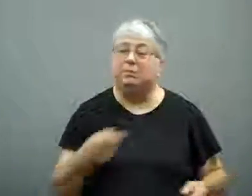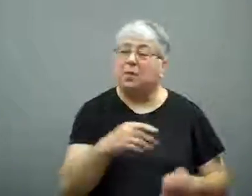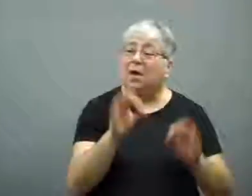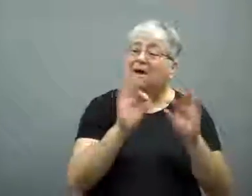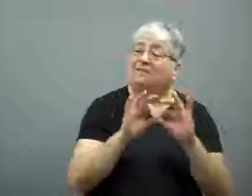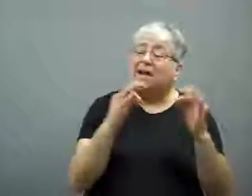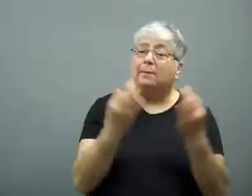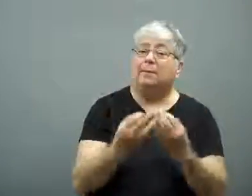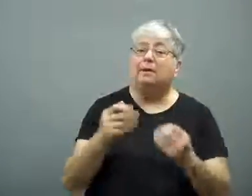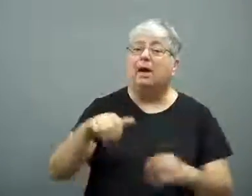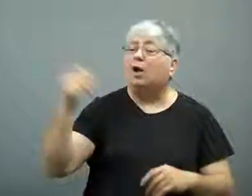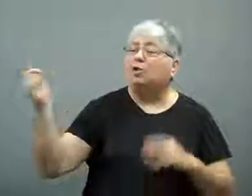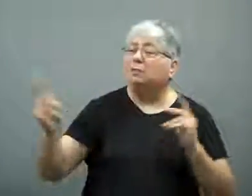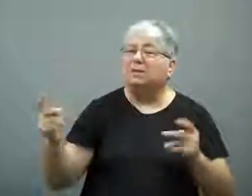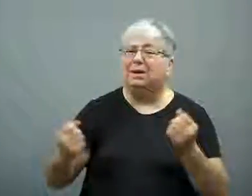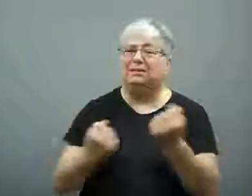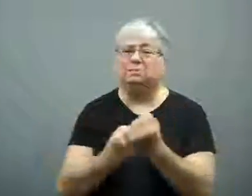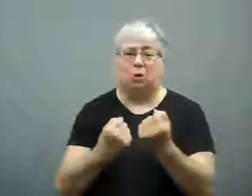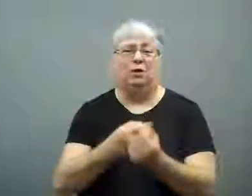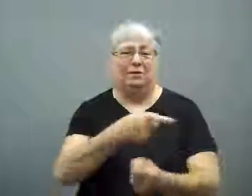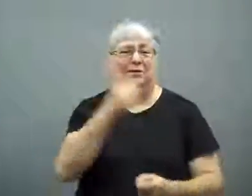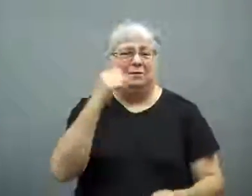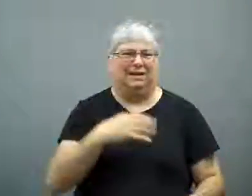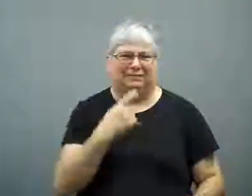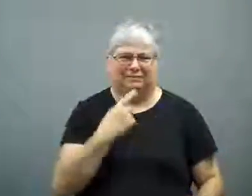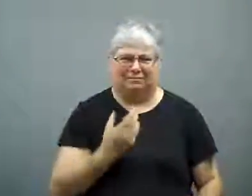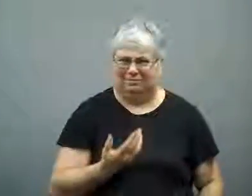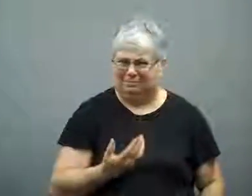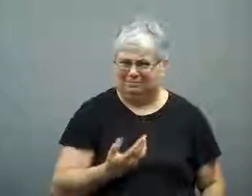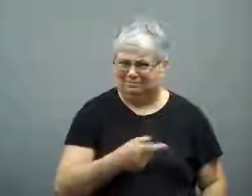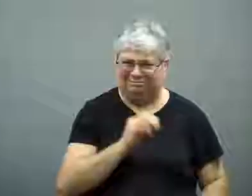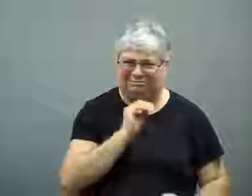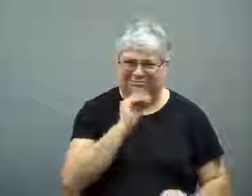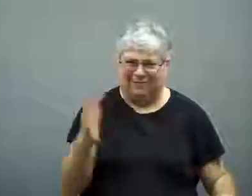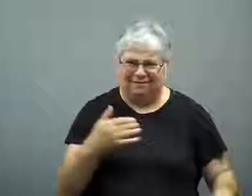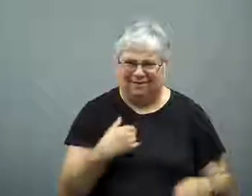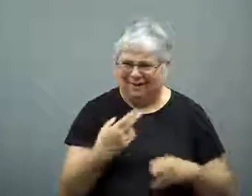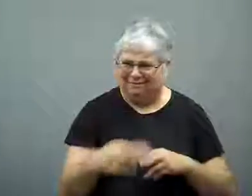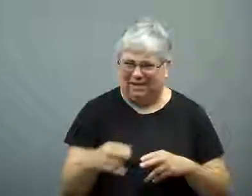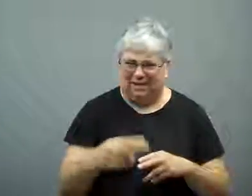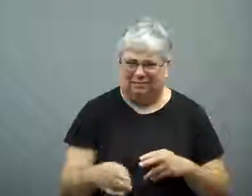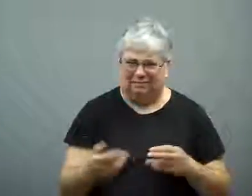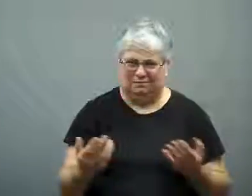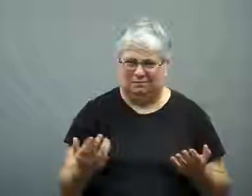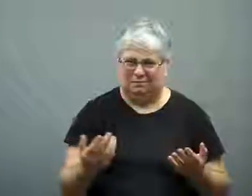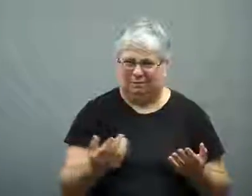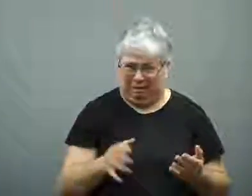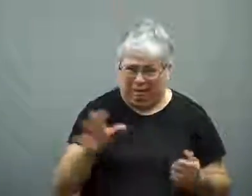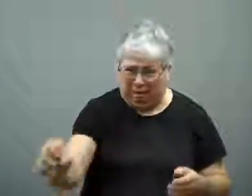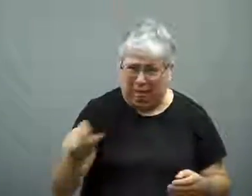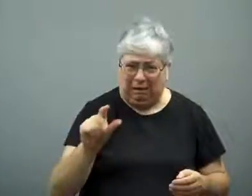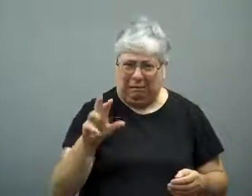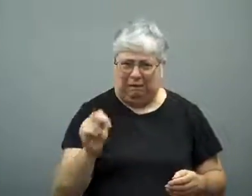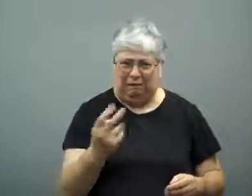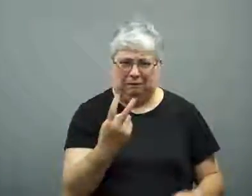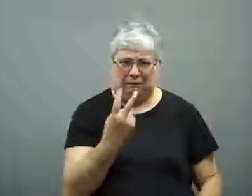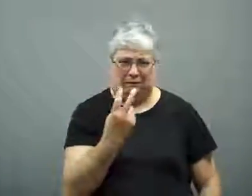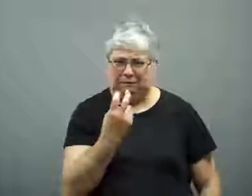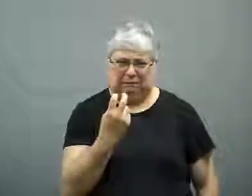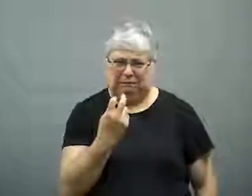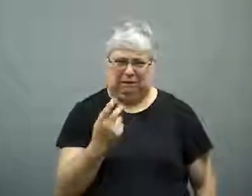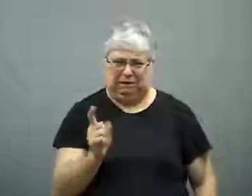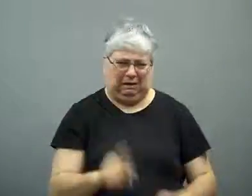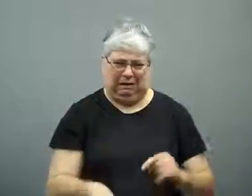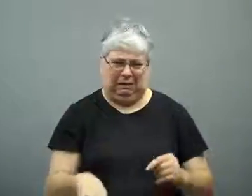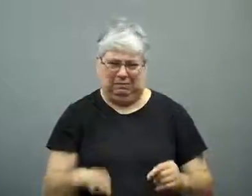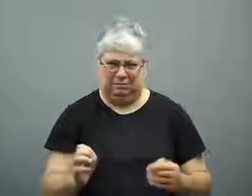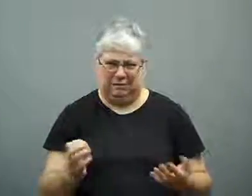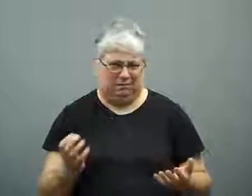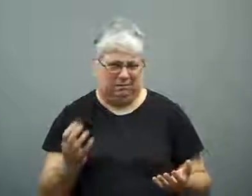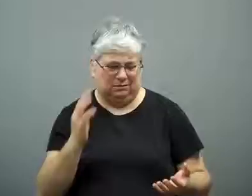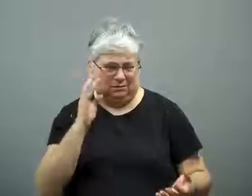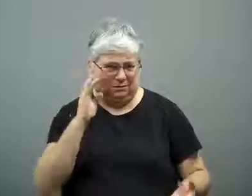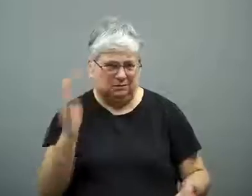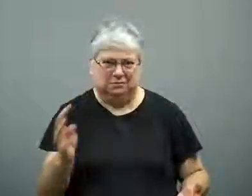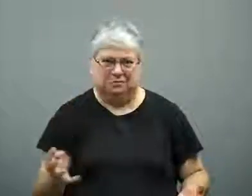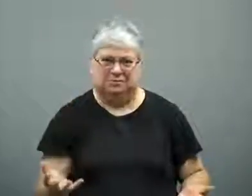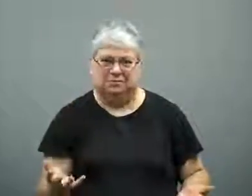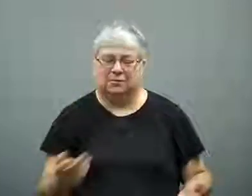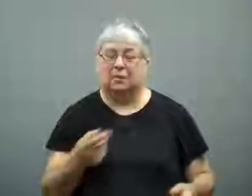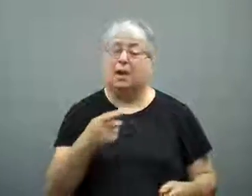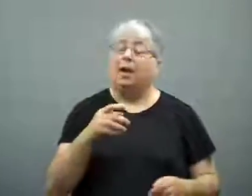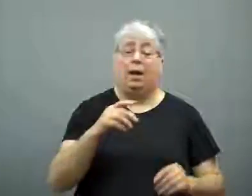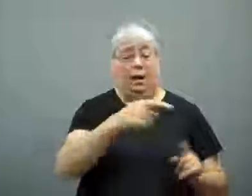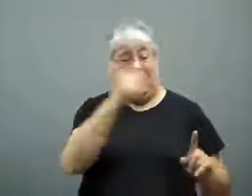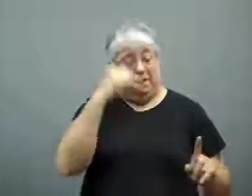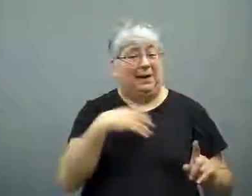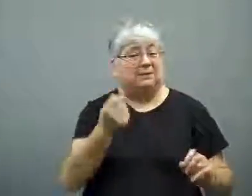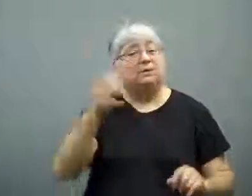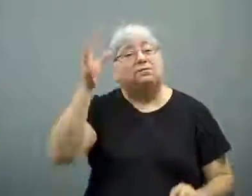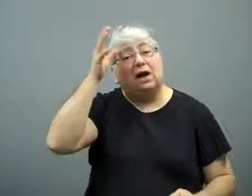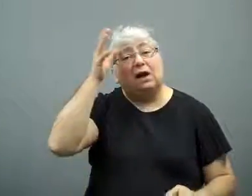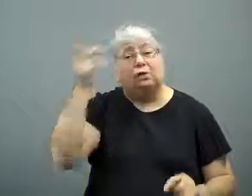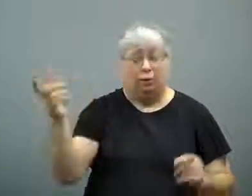His family and supporters claimed he didn't have a knife.